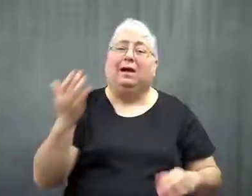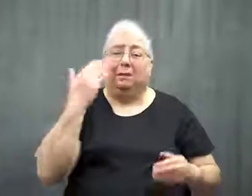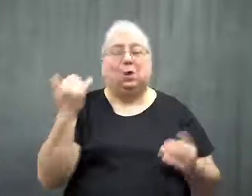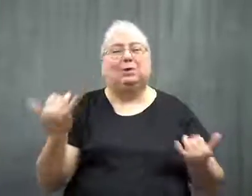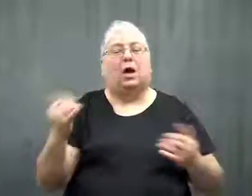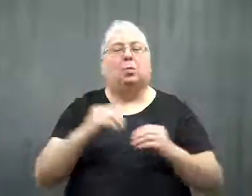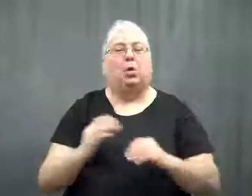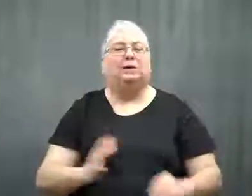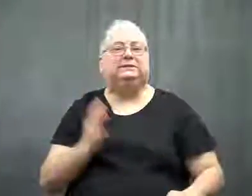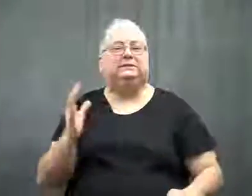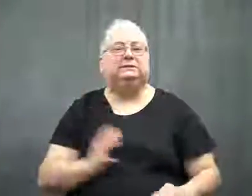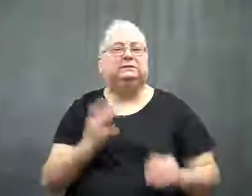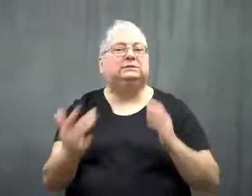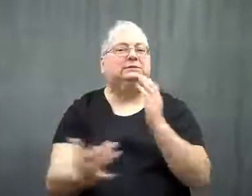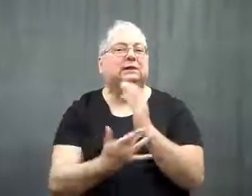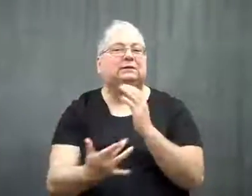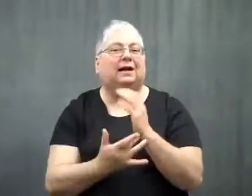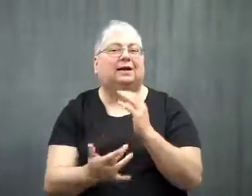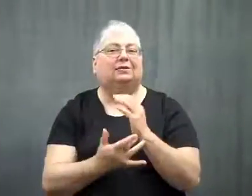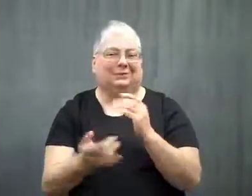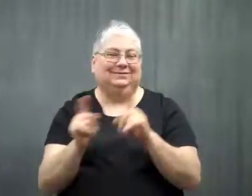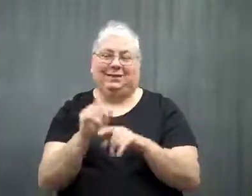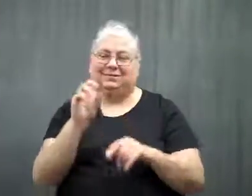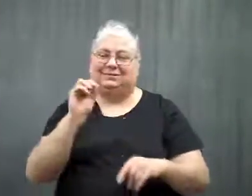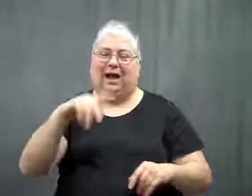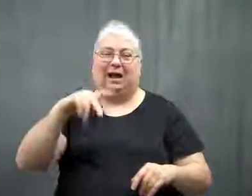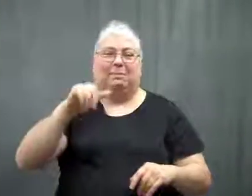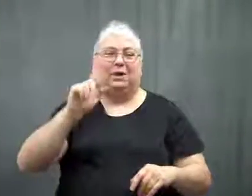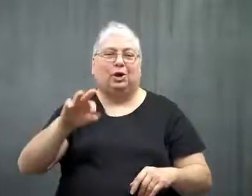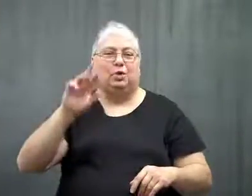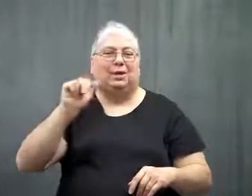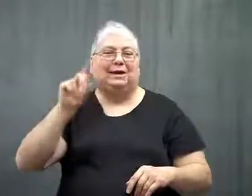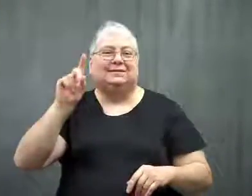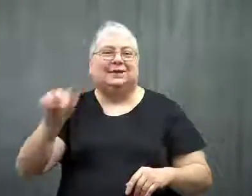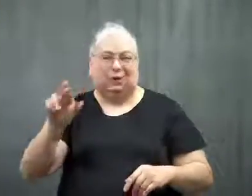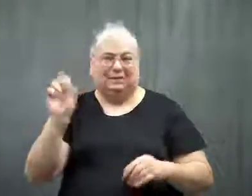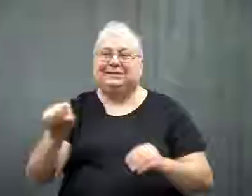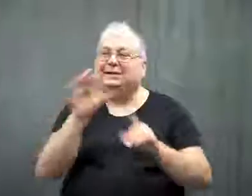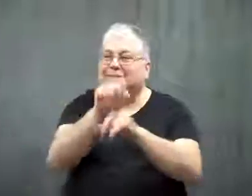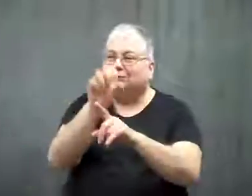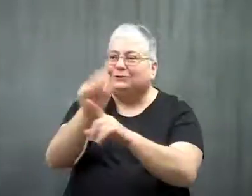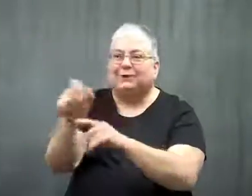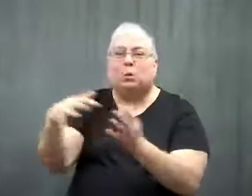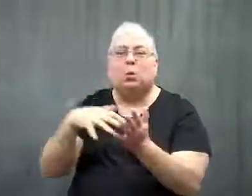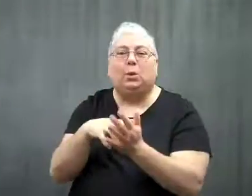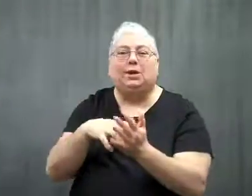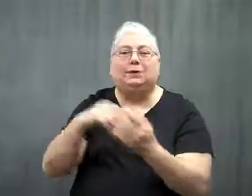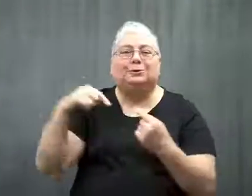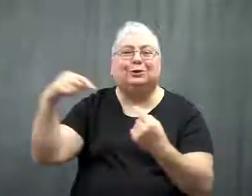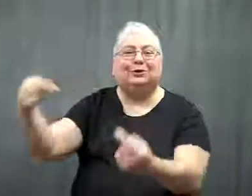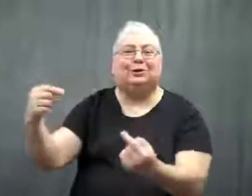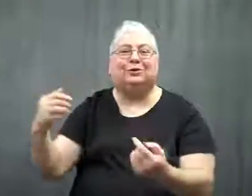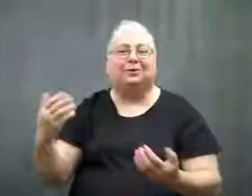Advanced technology such as Doppler radar has been able to spot weak tornadoes.